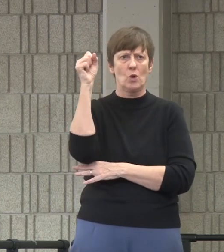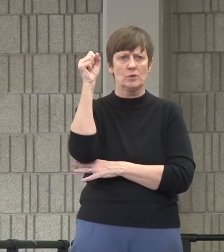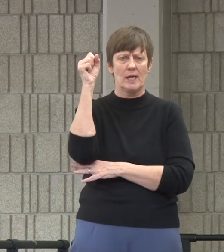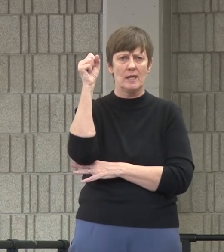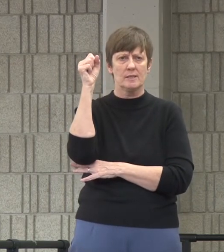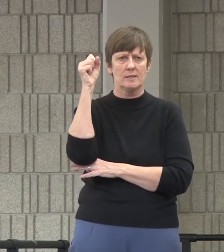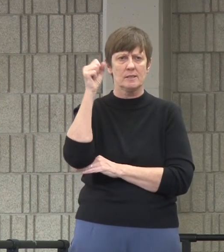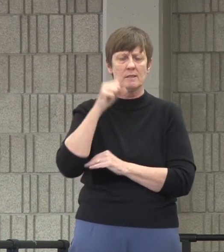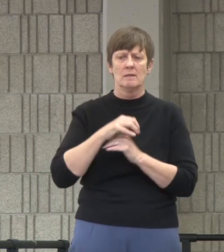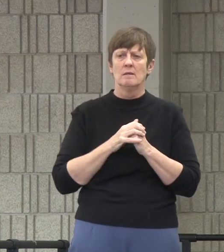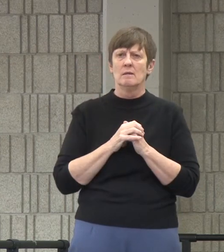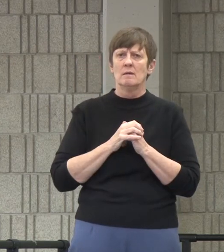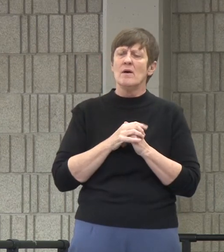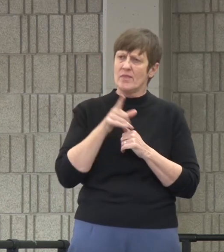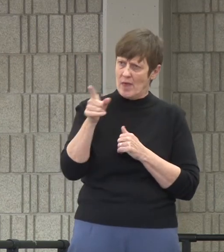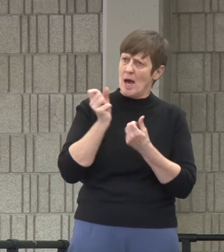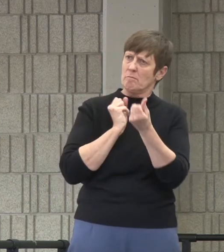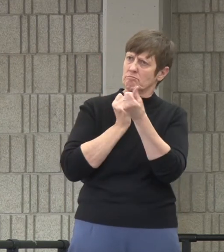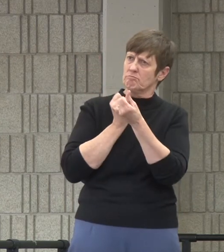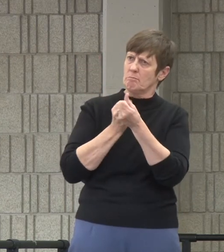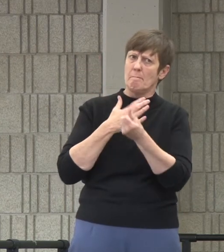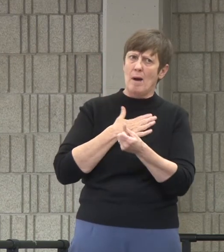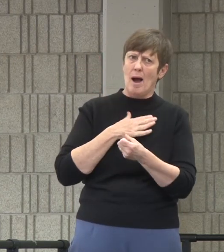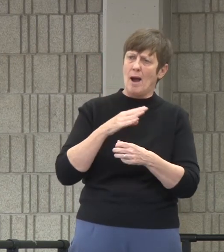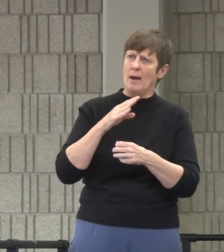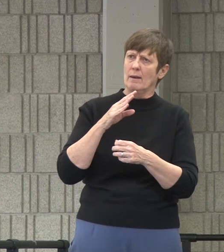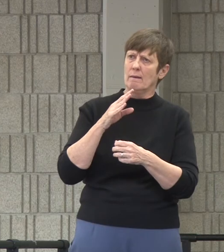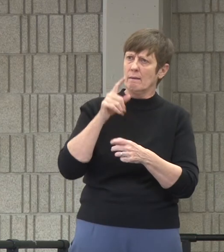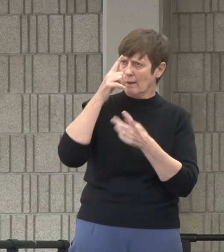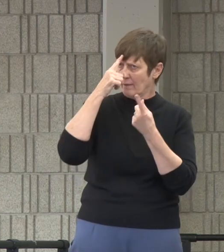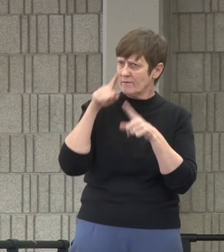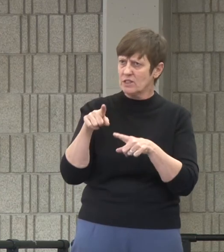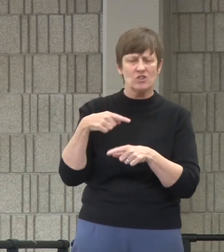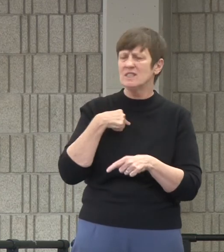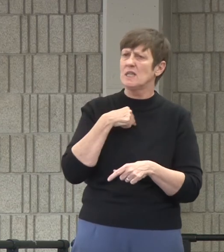his or hers convictions but we must all protest.